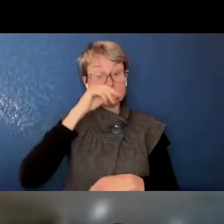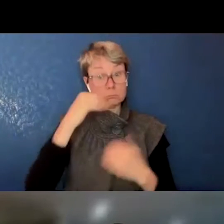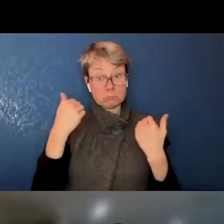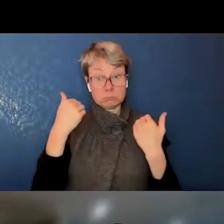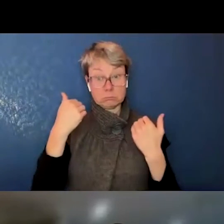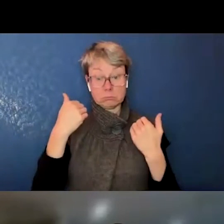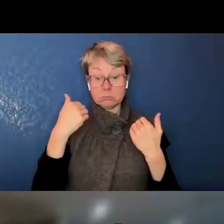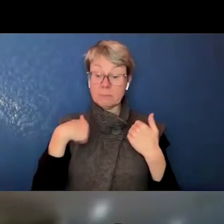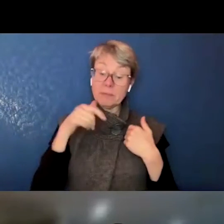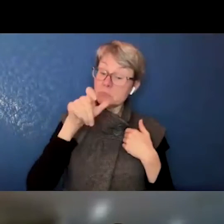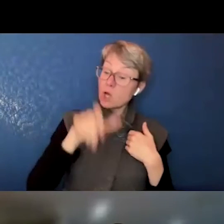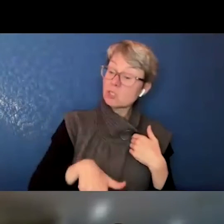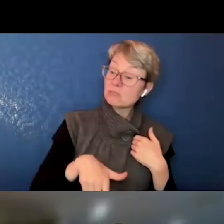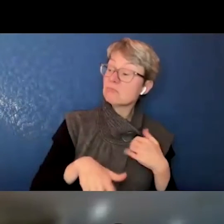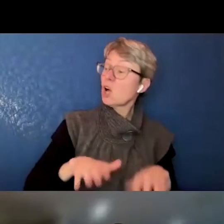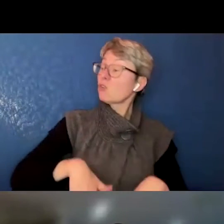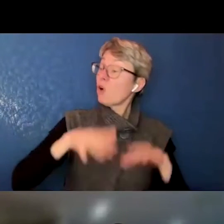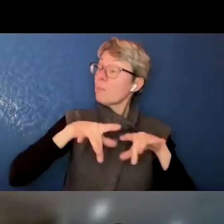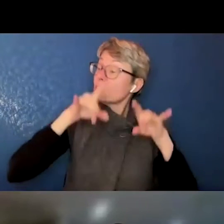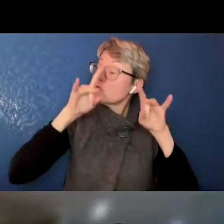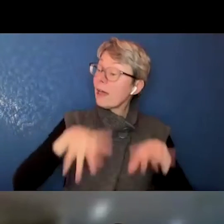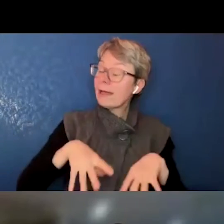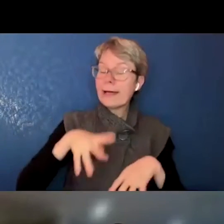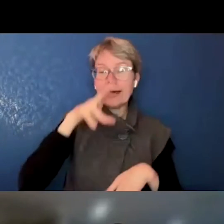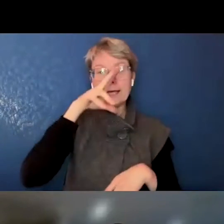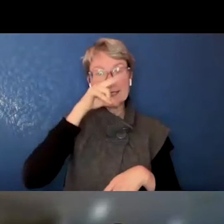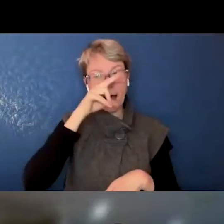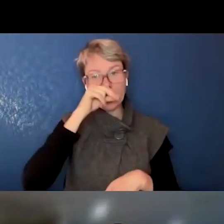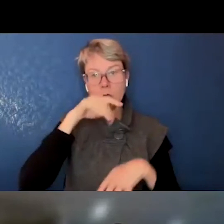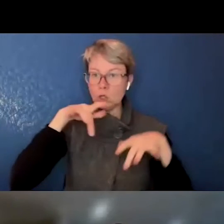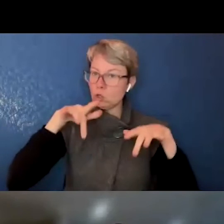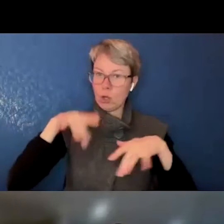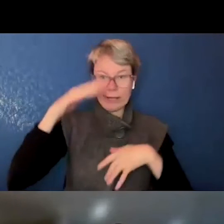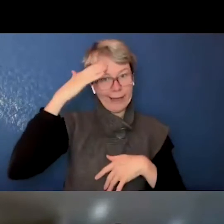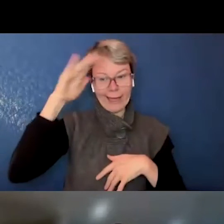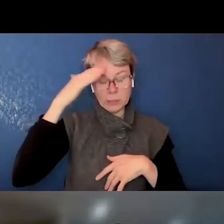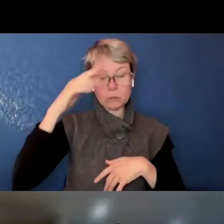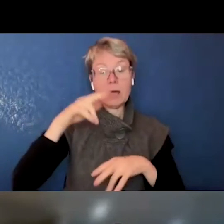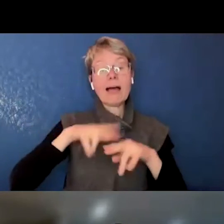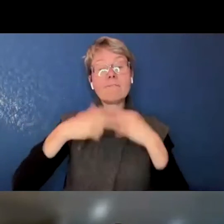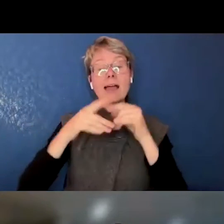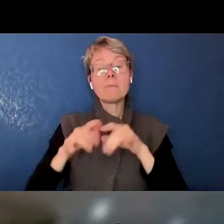grown up here in Australia but um Family pressures have come up and their parents want to take them